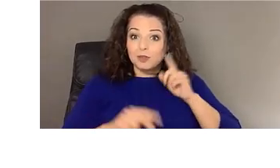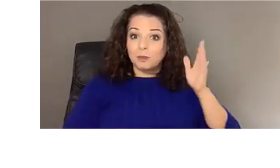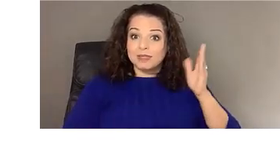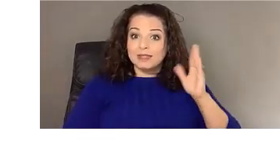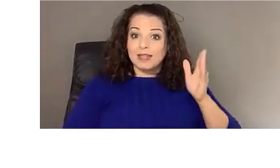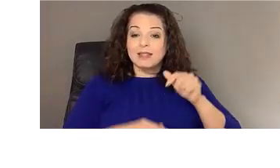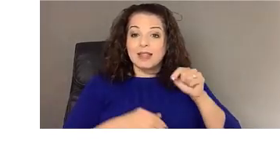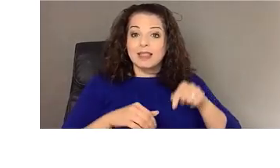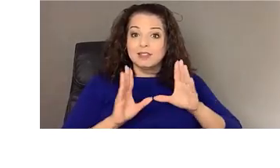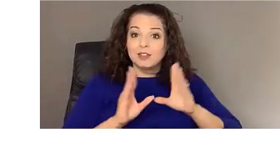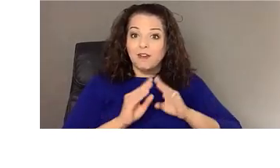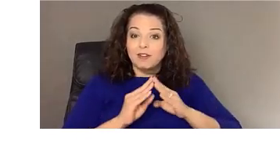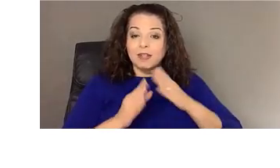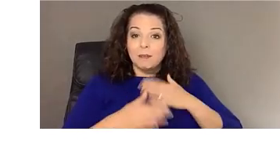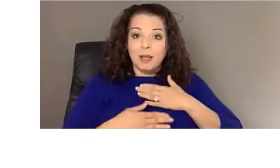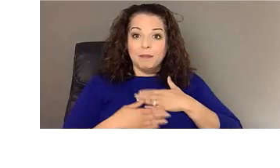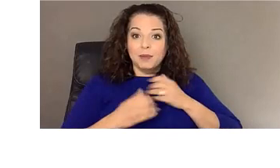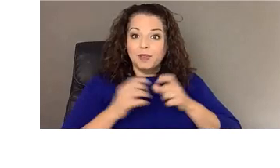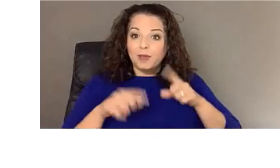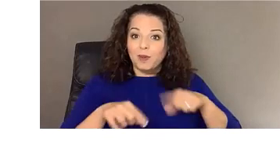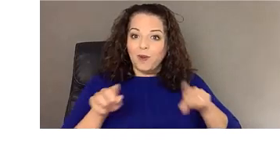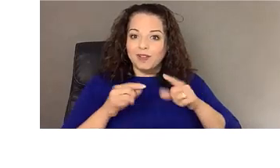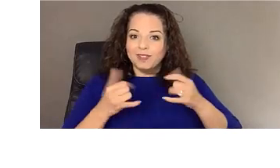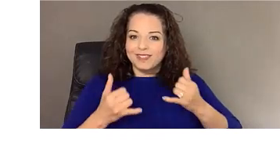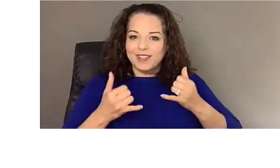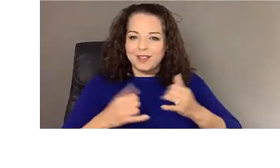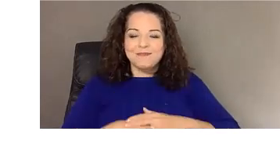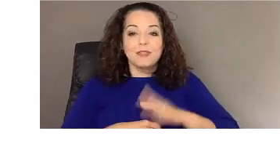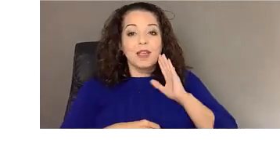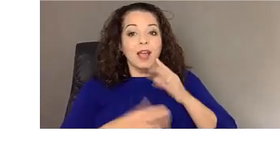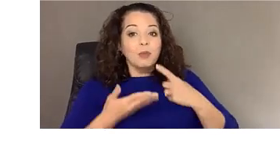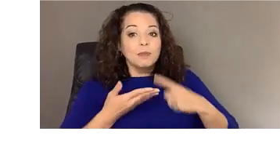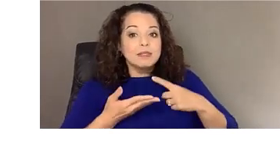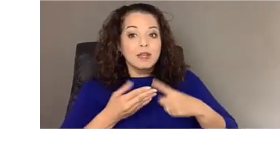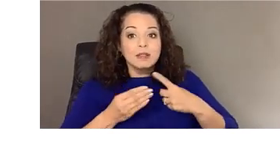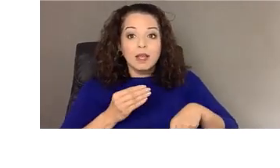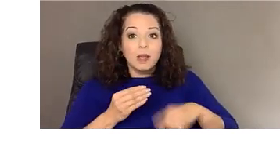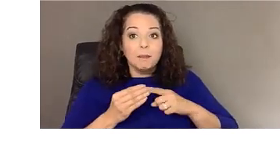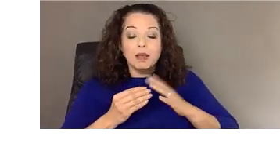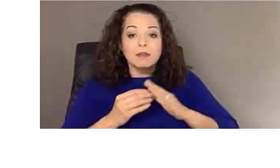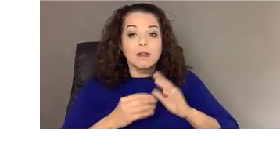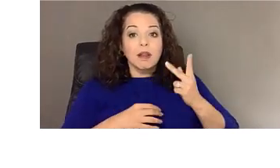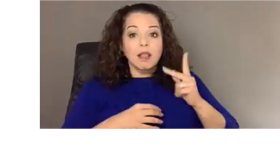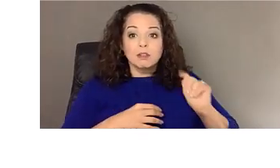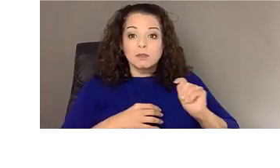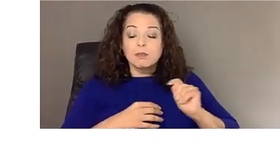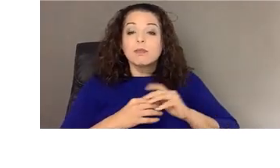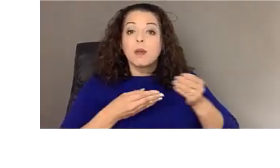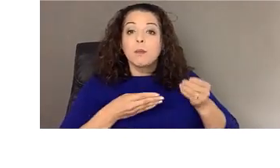I'm happy to be with you today. So I'll be talking about knowledge broker as an active knowledge translation